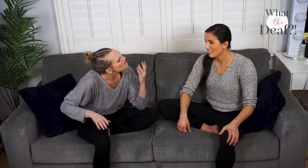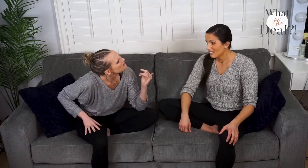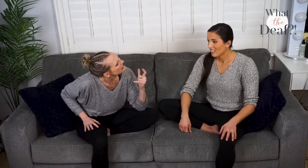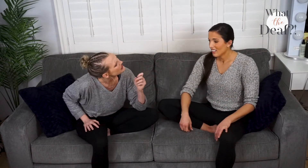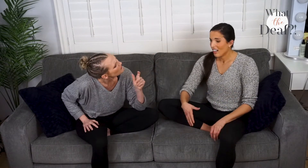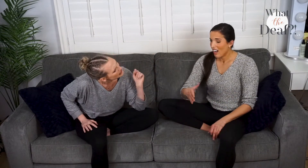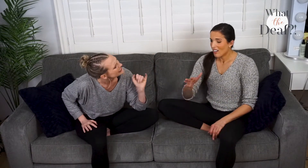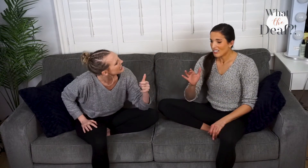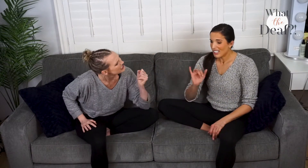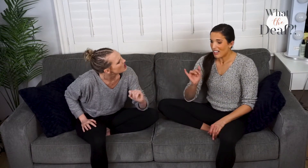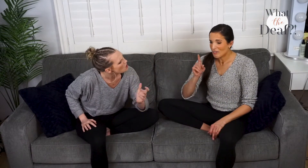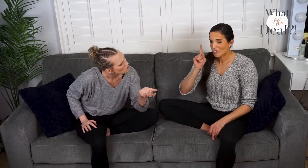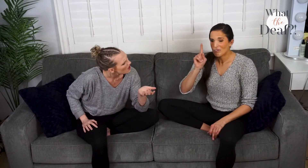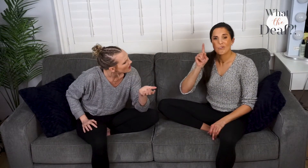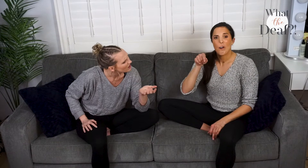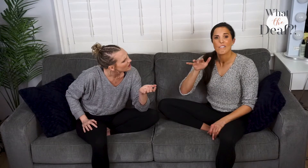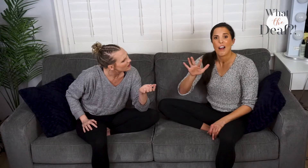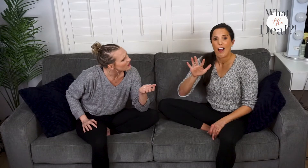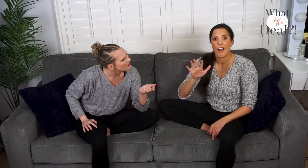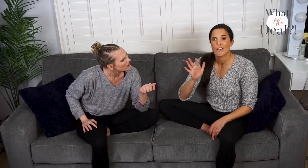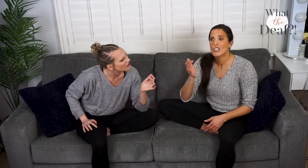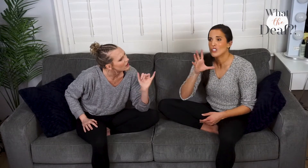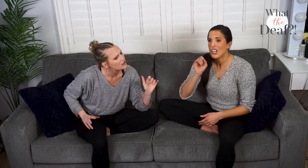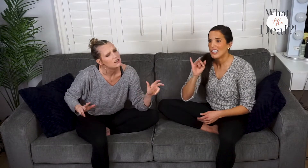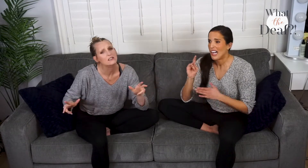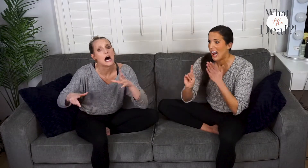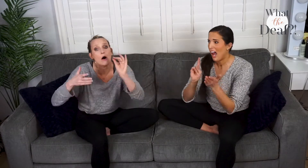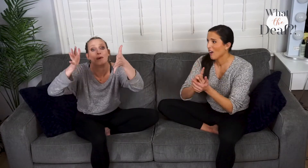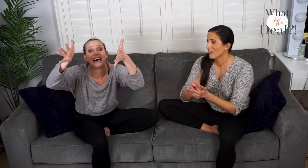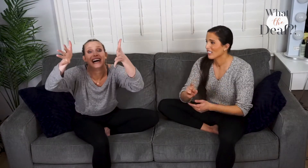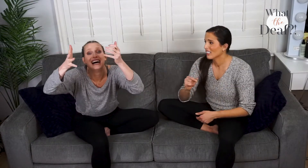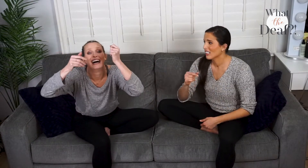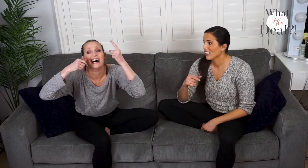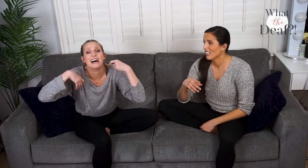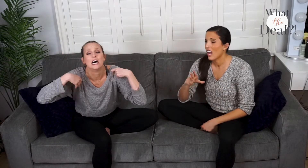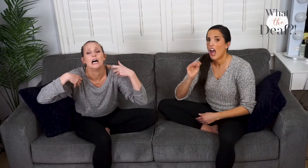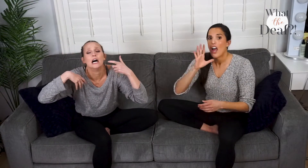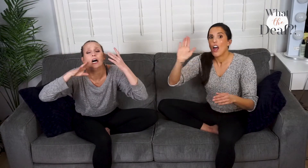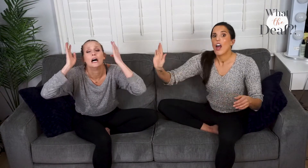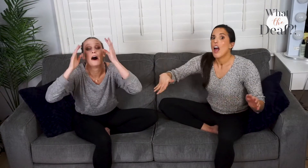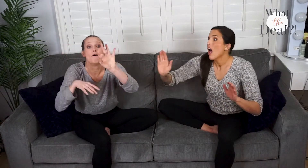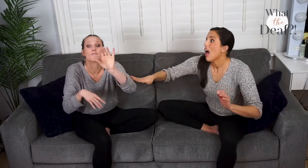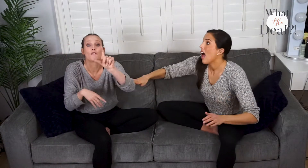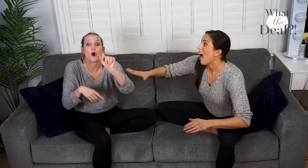I don't know how many miles was that, Sarah? It was like 1.5. It took us like an hour. And it was so windy.